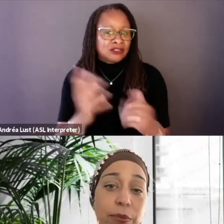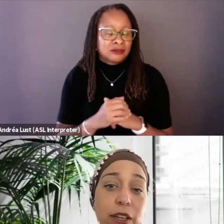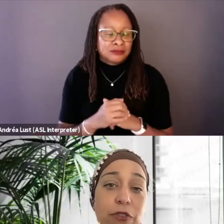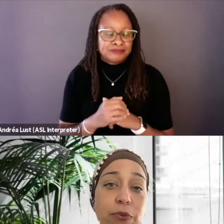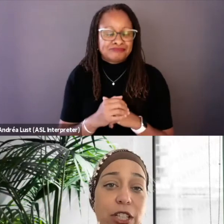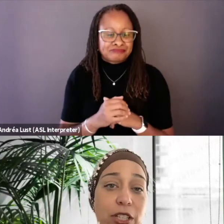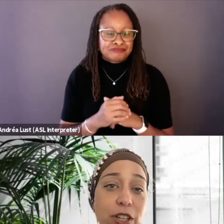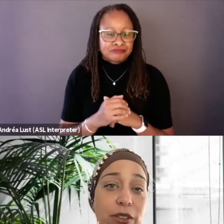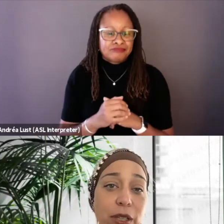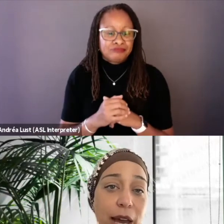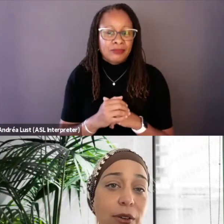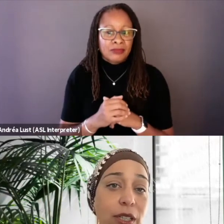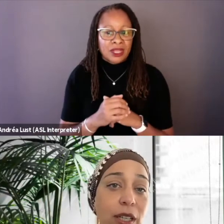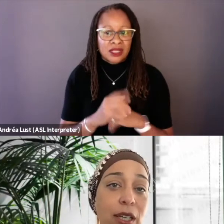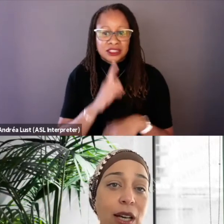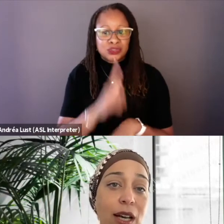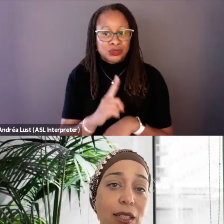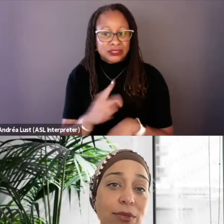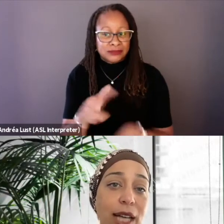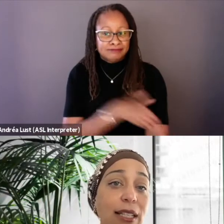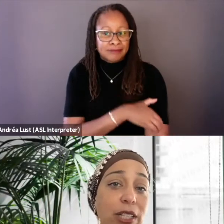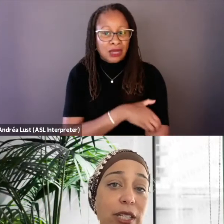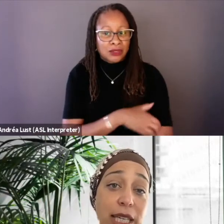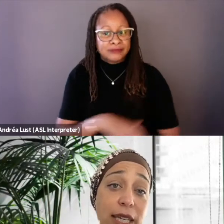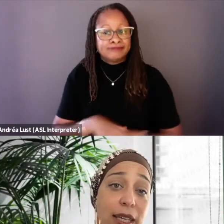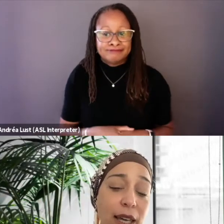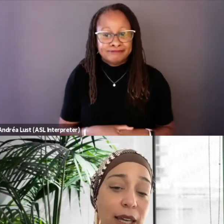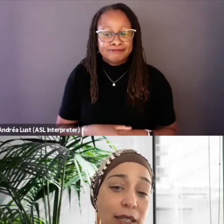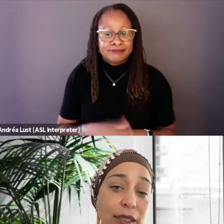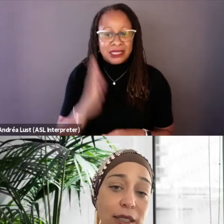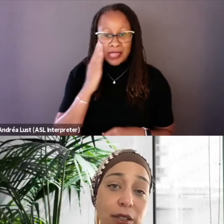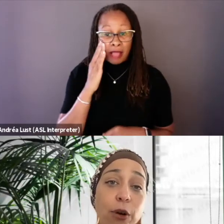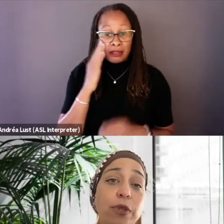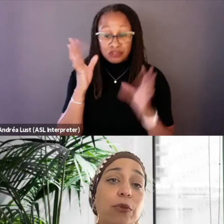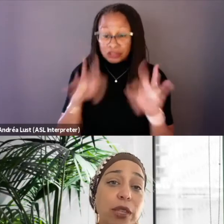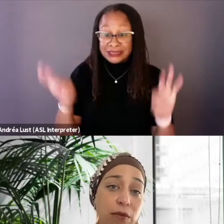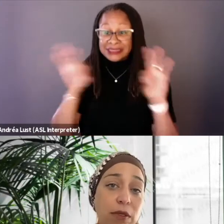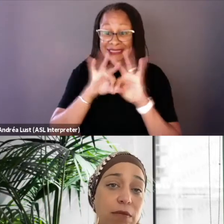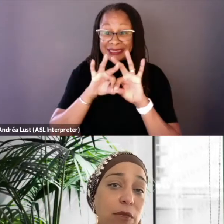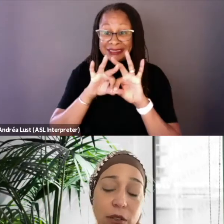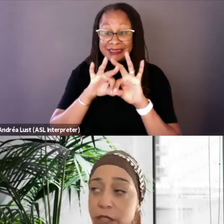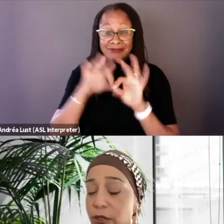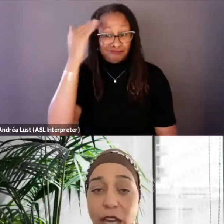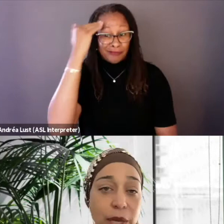but information is certainly power. Knowledge is key. And, you know, hopefully with entertainment